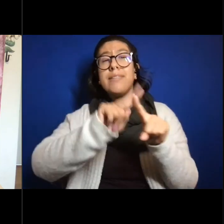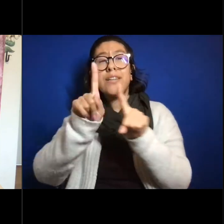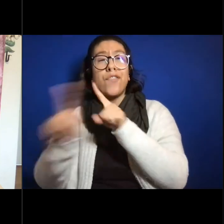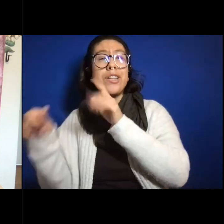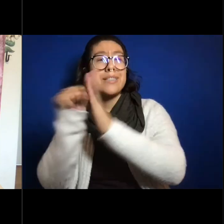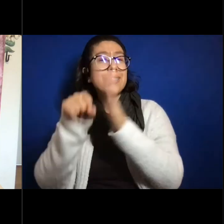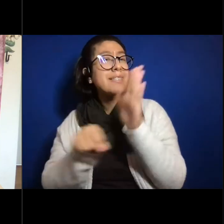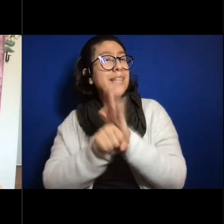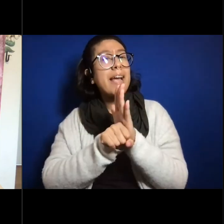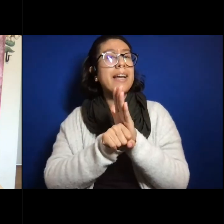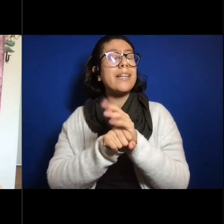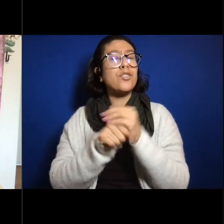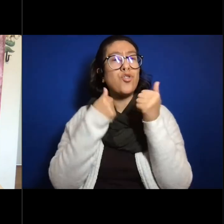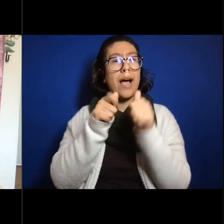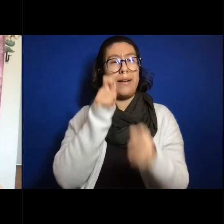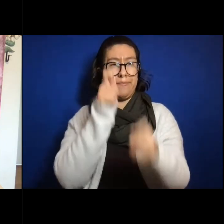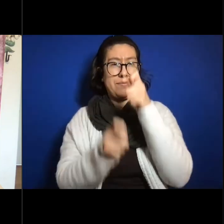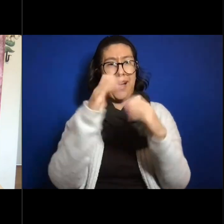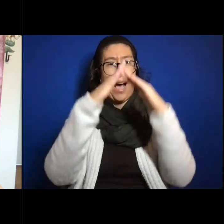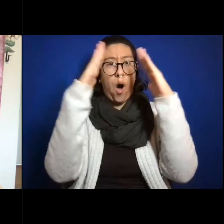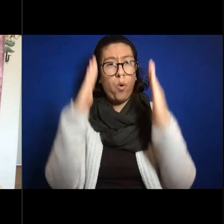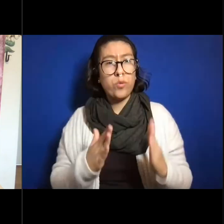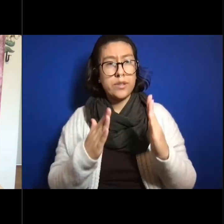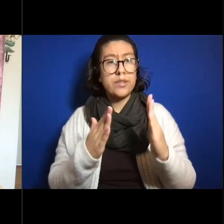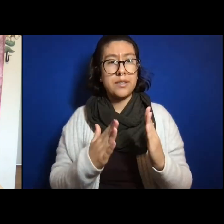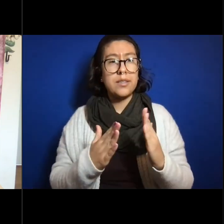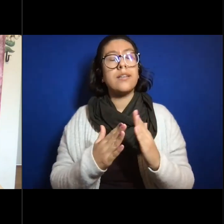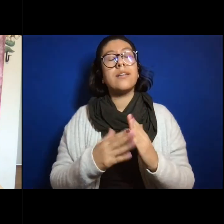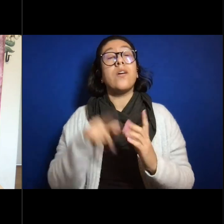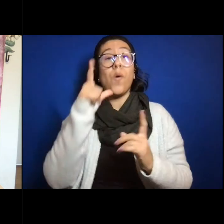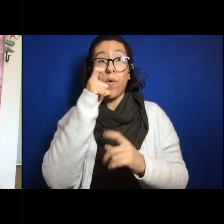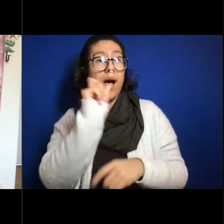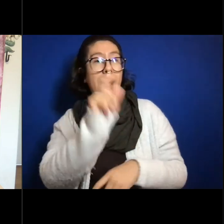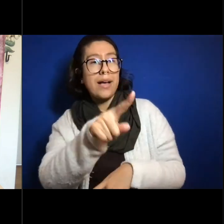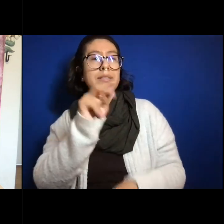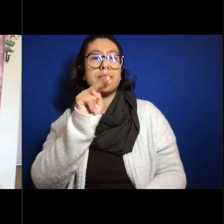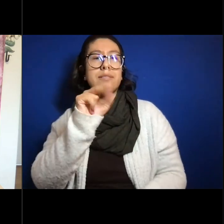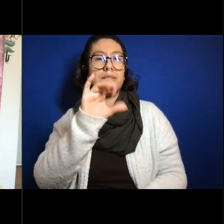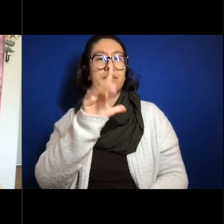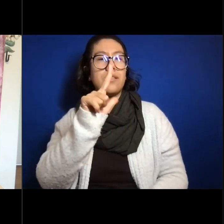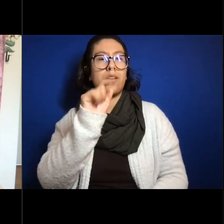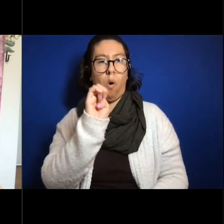And I think this comes from Nicole here in Massachusetts. Oh, thank you Nicole.